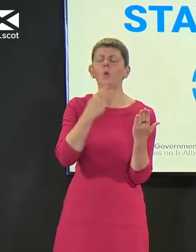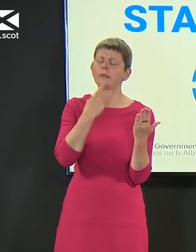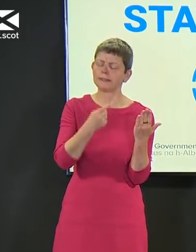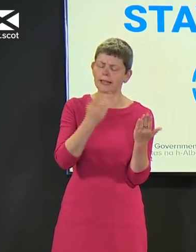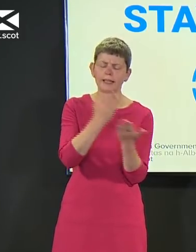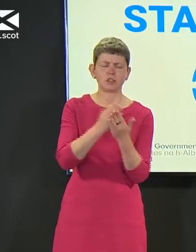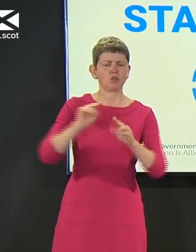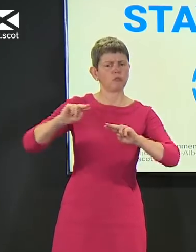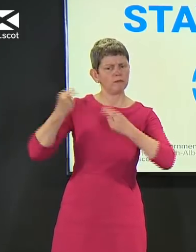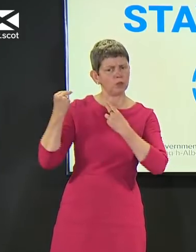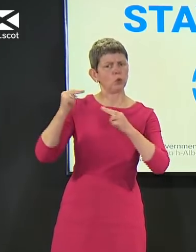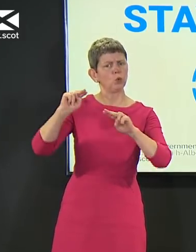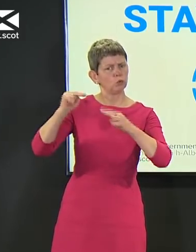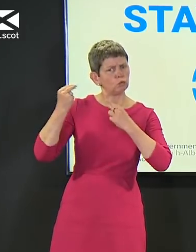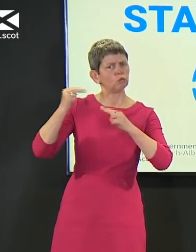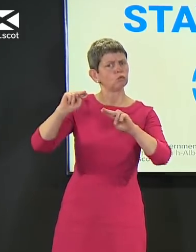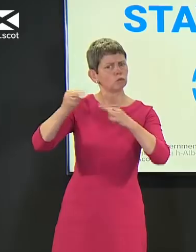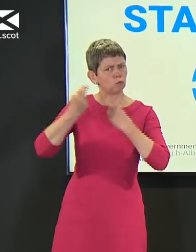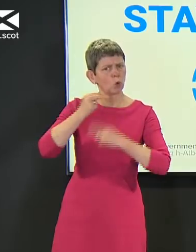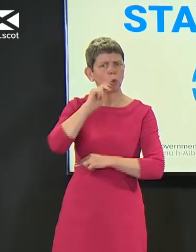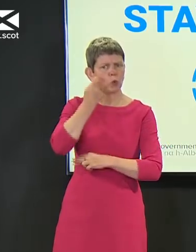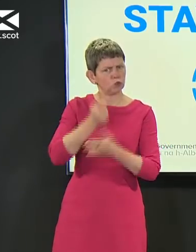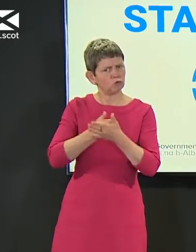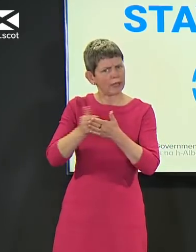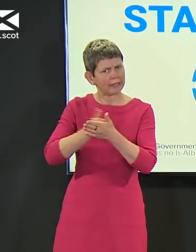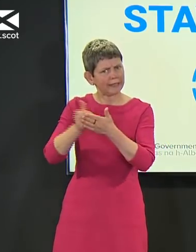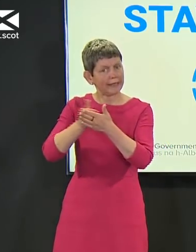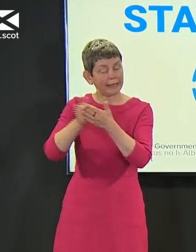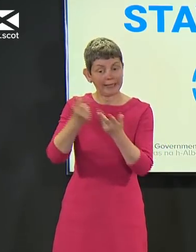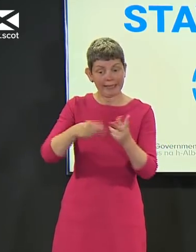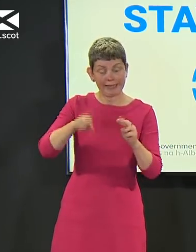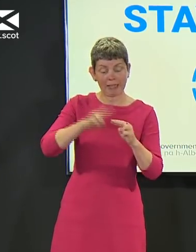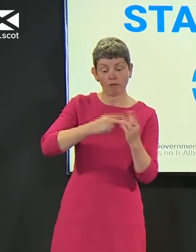and accelerate the lifting of restrictions if that ever becomes possible indeed we are